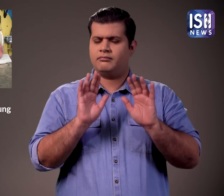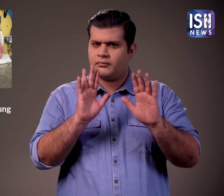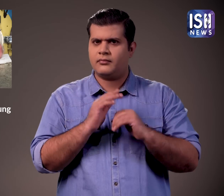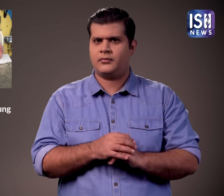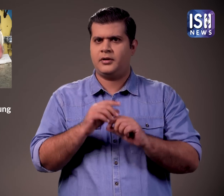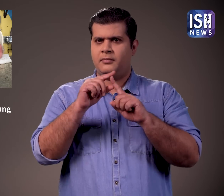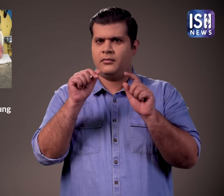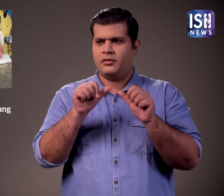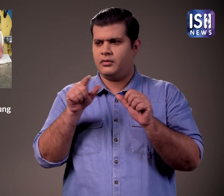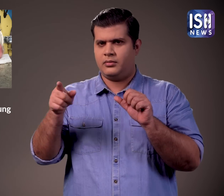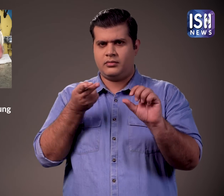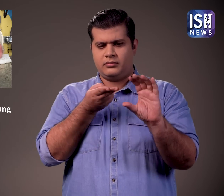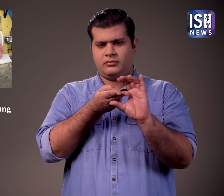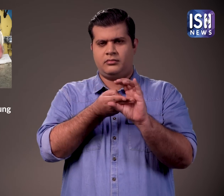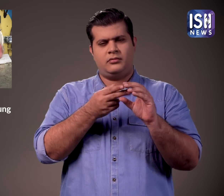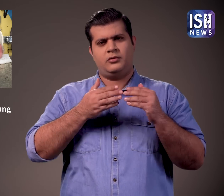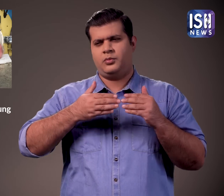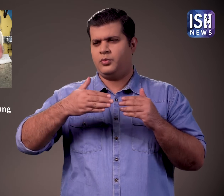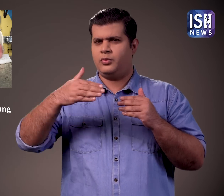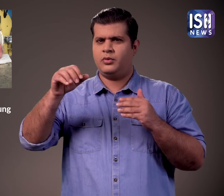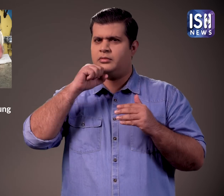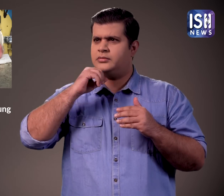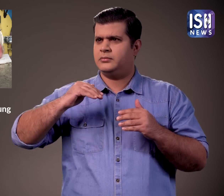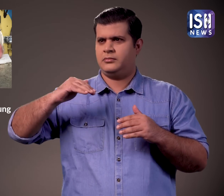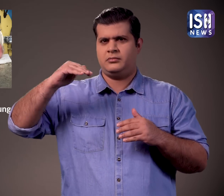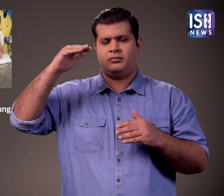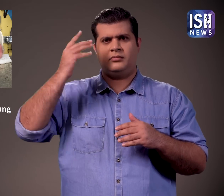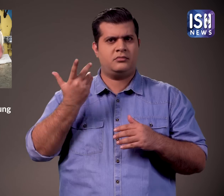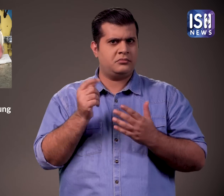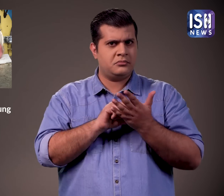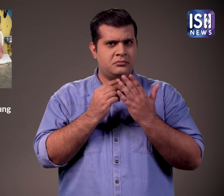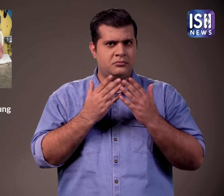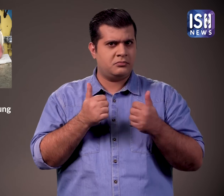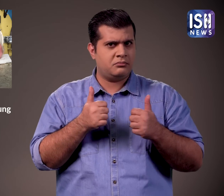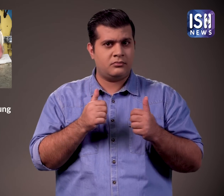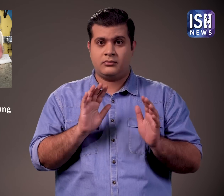You all may think that Paul never studied because he was always inside the Iron Lung, right?